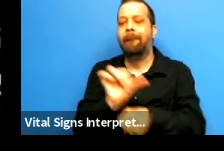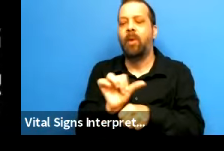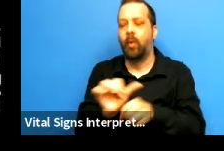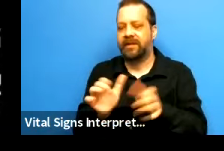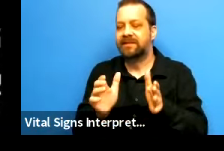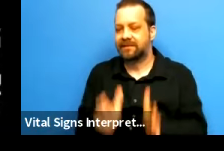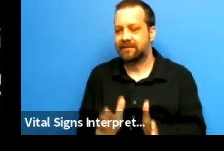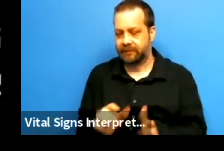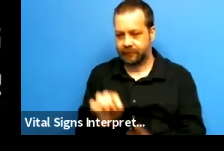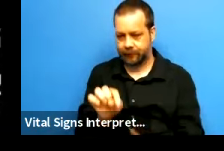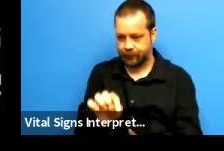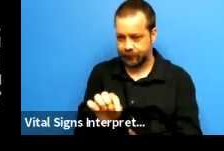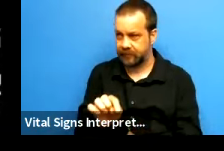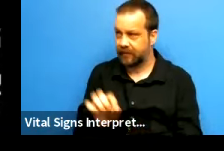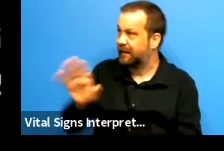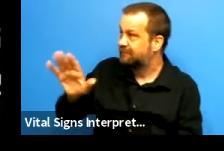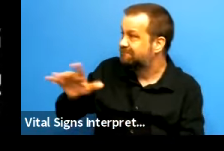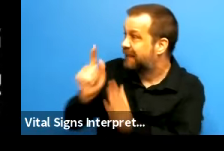Are my hours going to be cut?